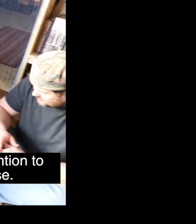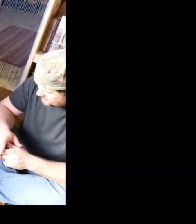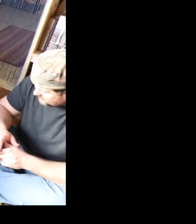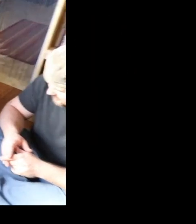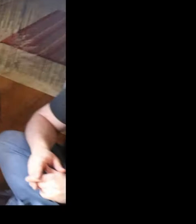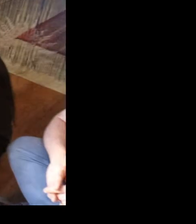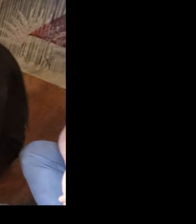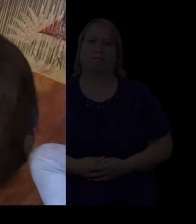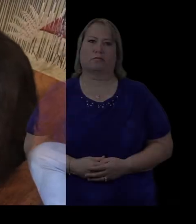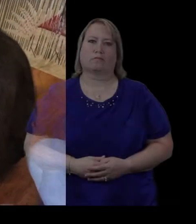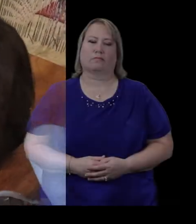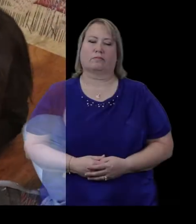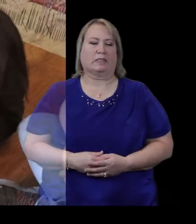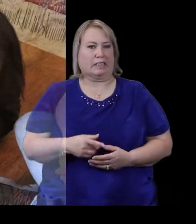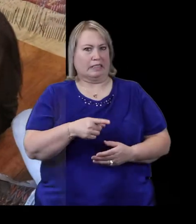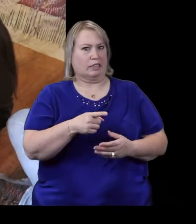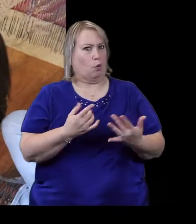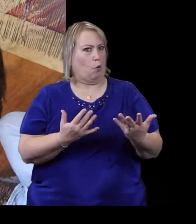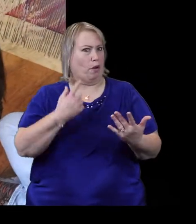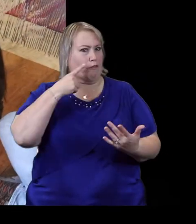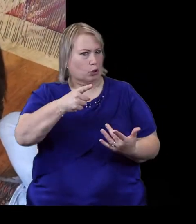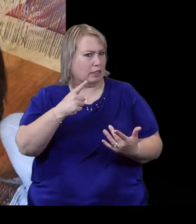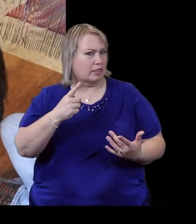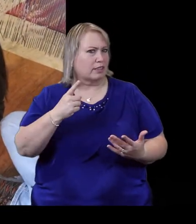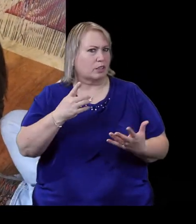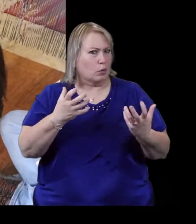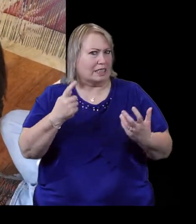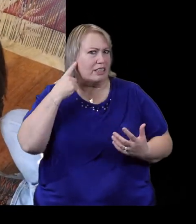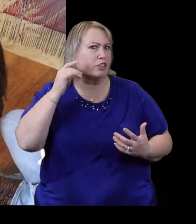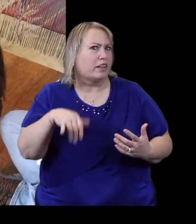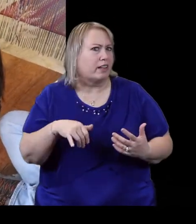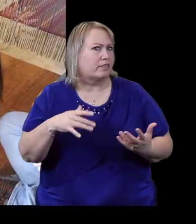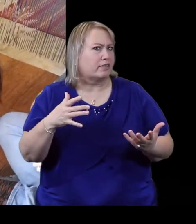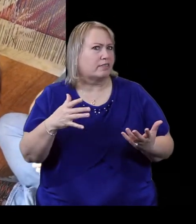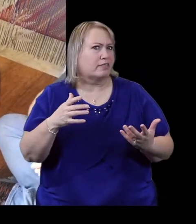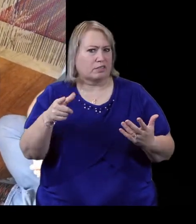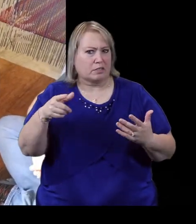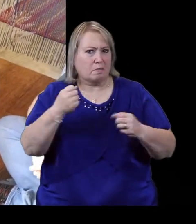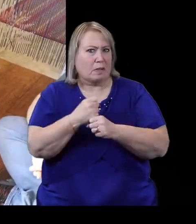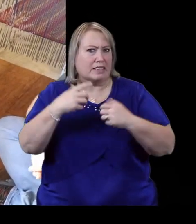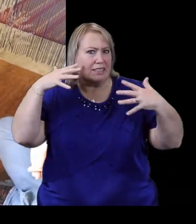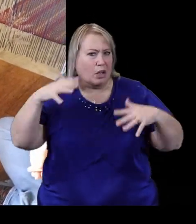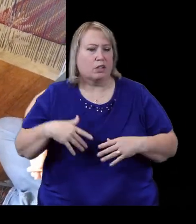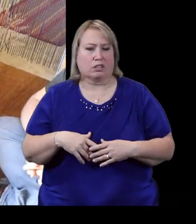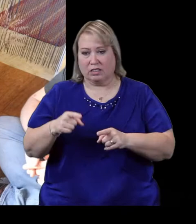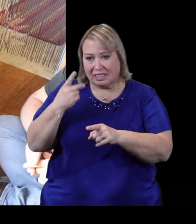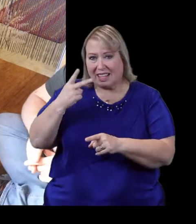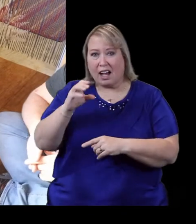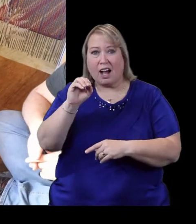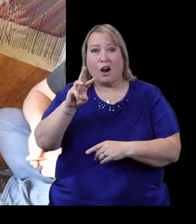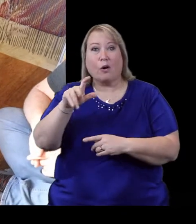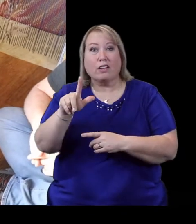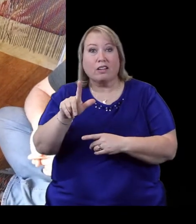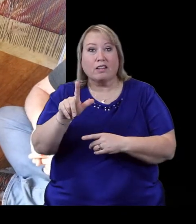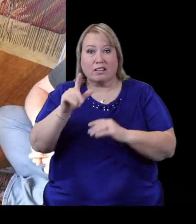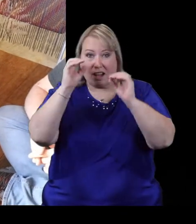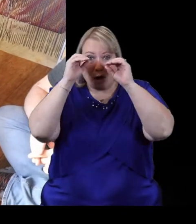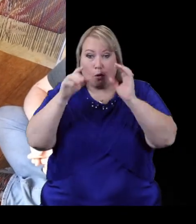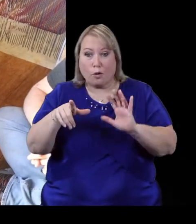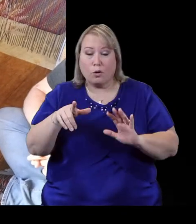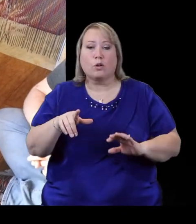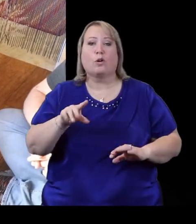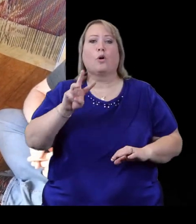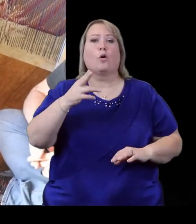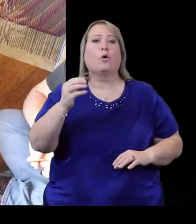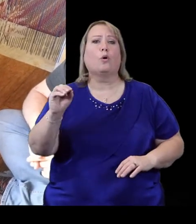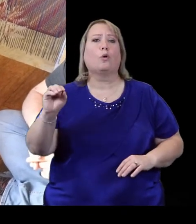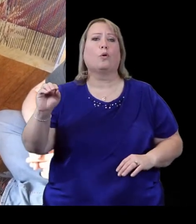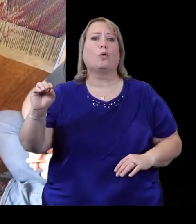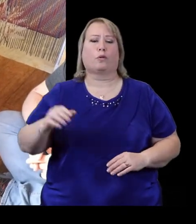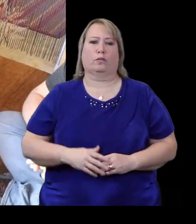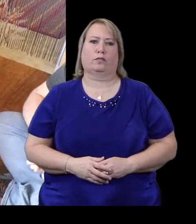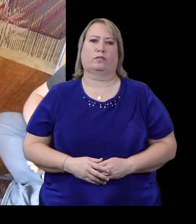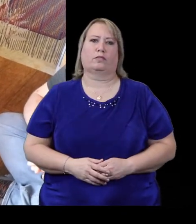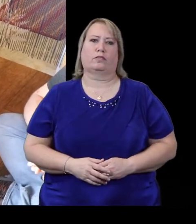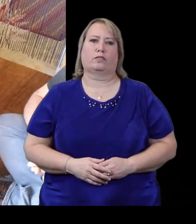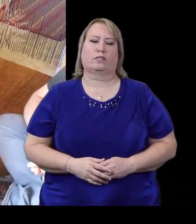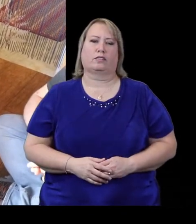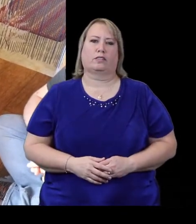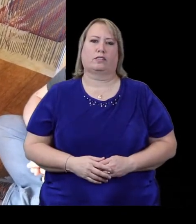He's definitely waiting for you to make that noise.